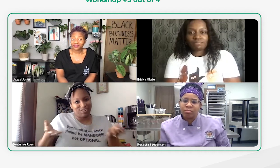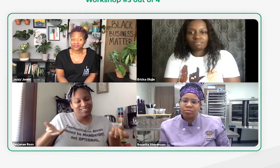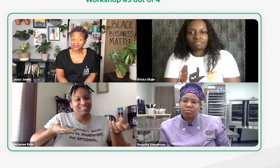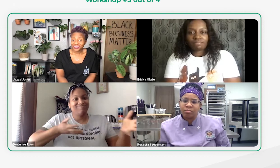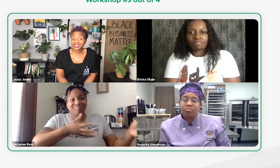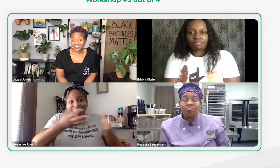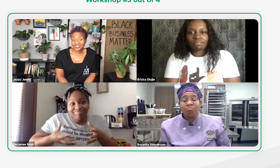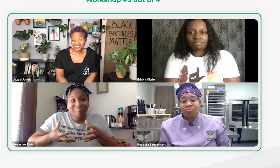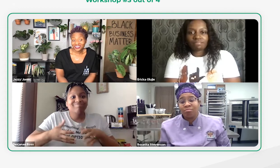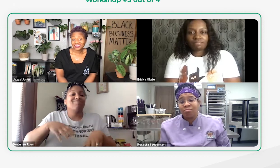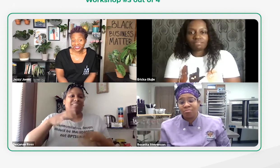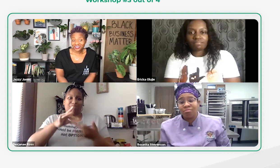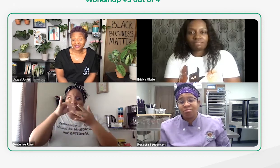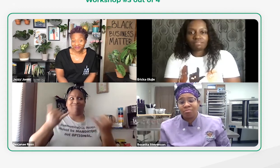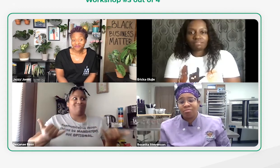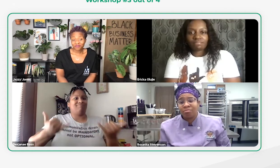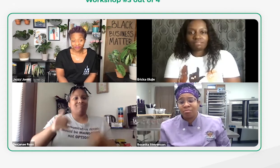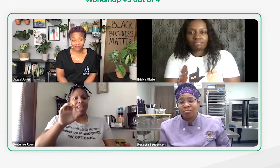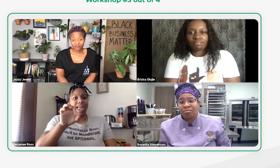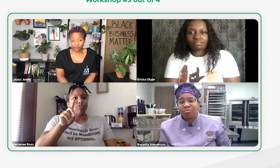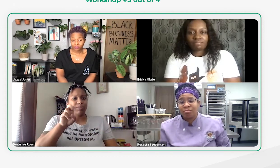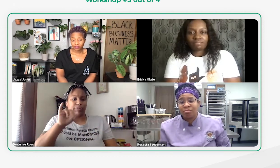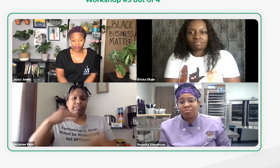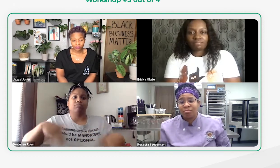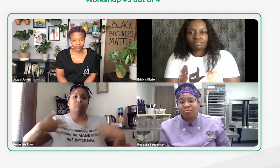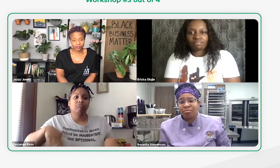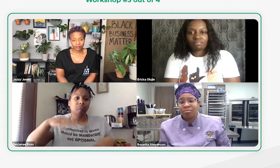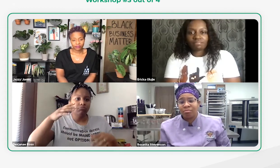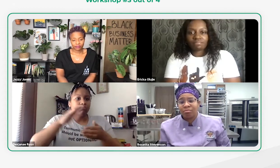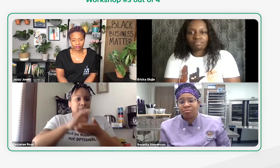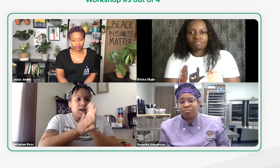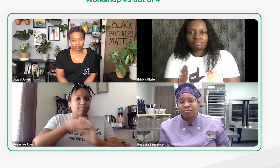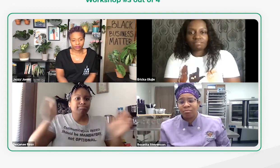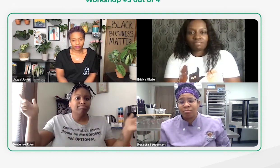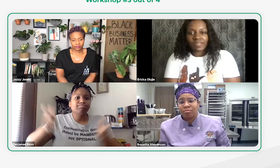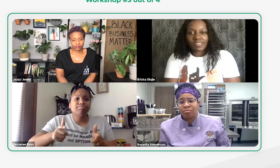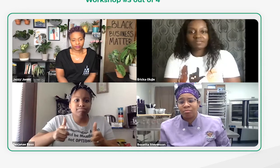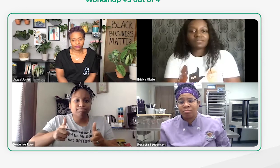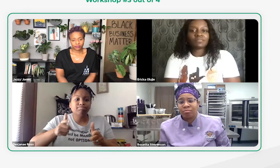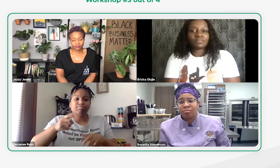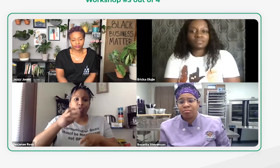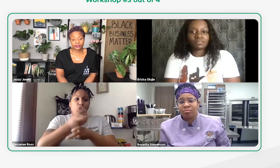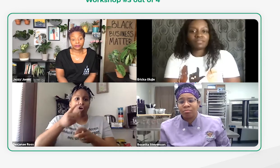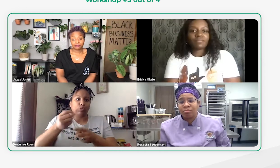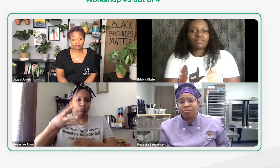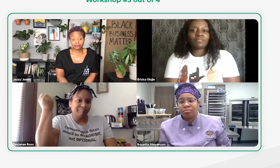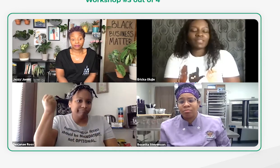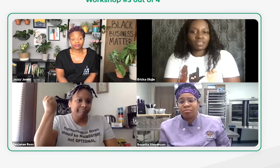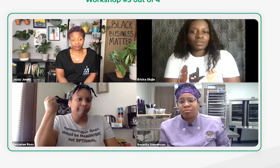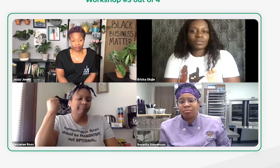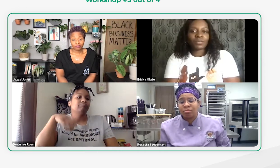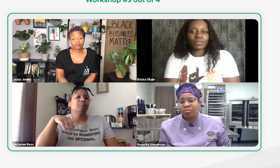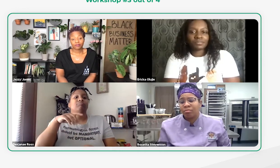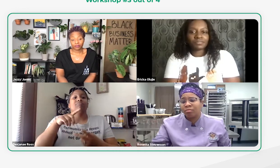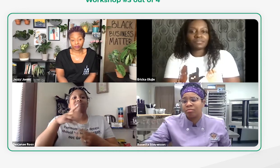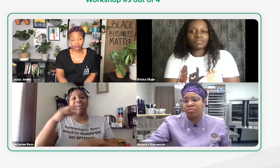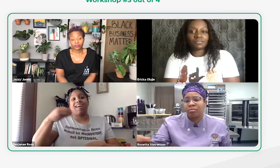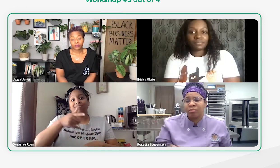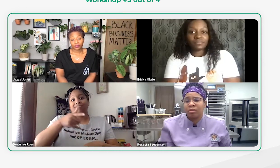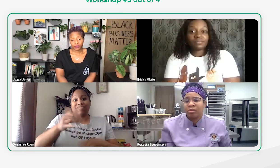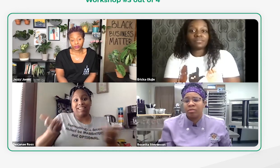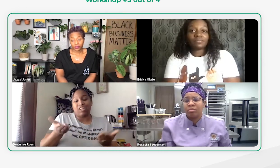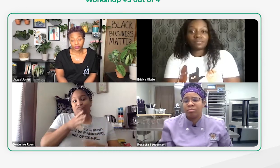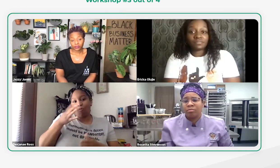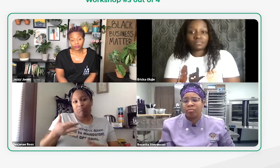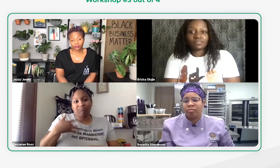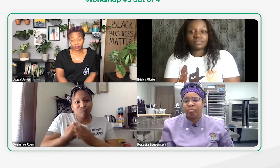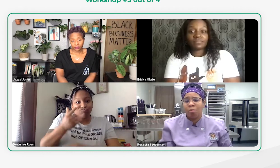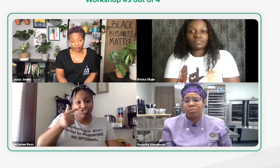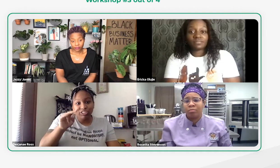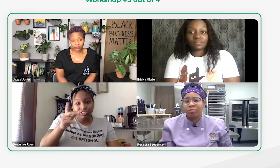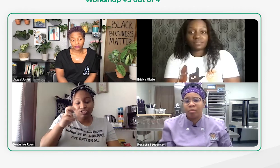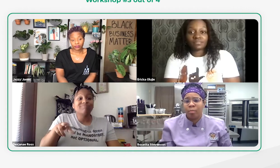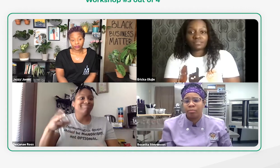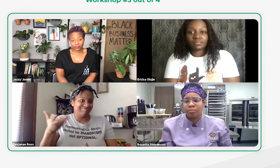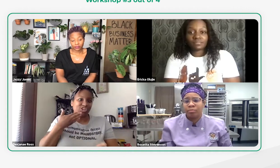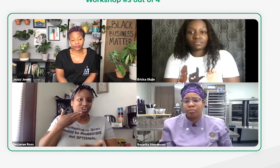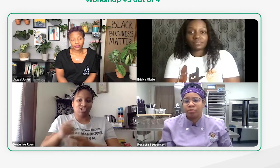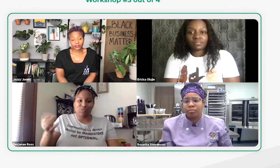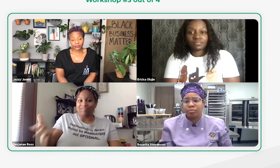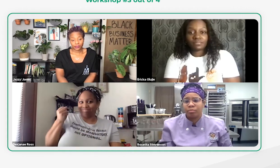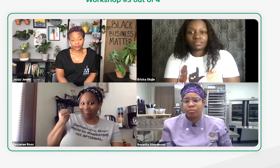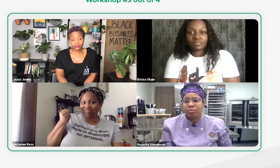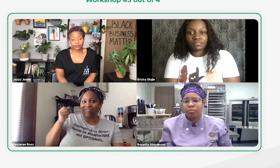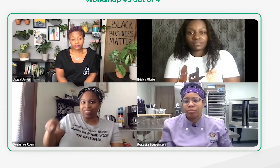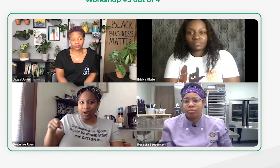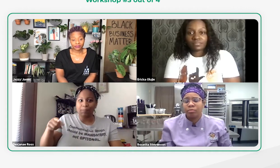made friends with my neighbors. Elderberries are in great supply farming community here